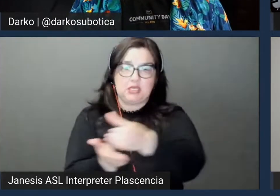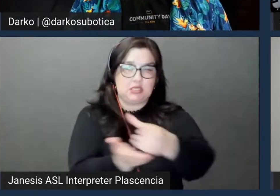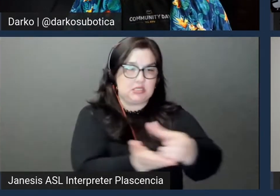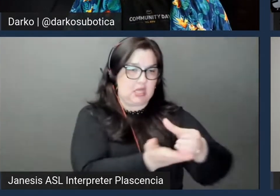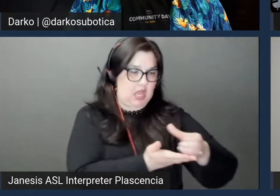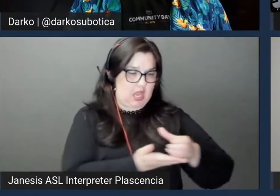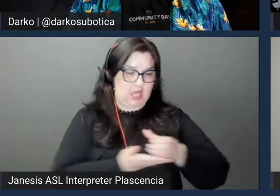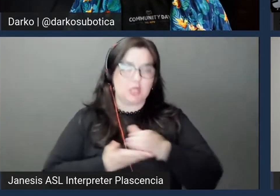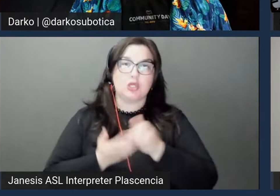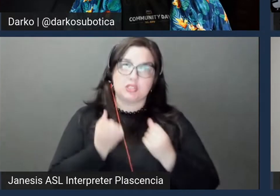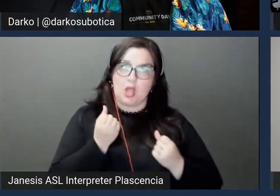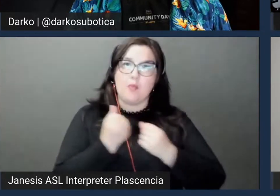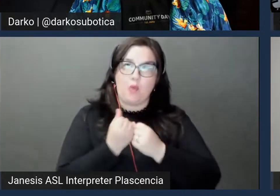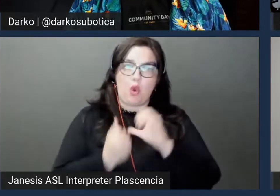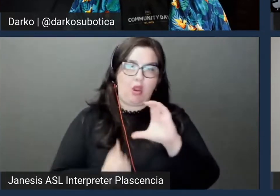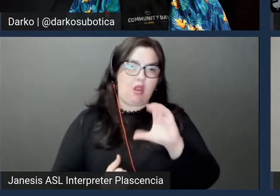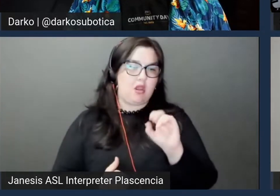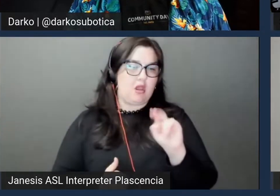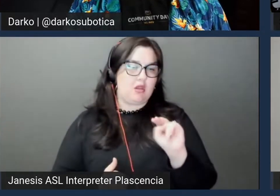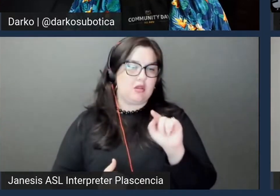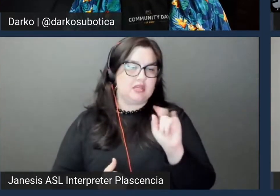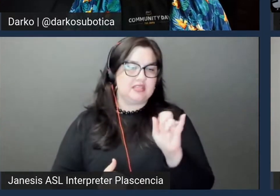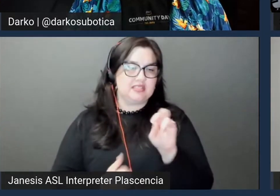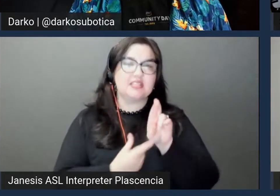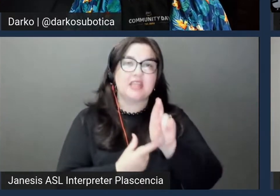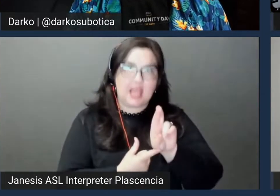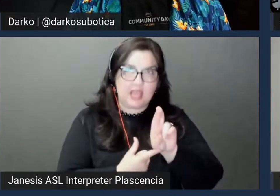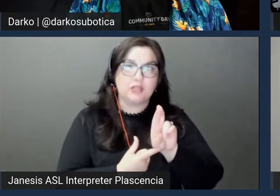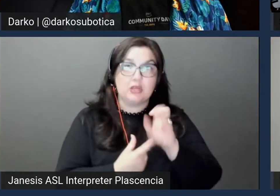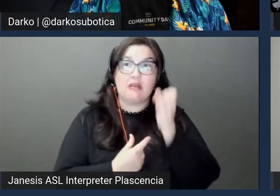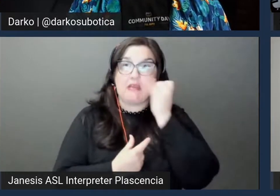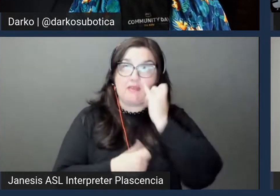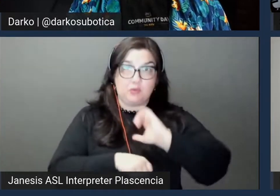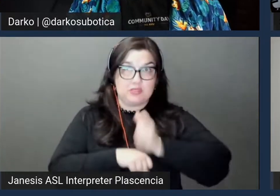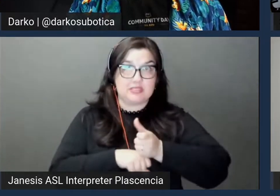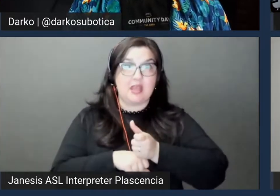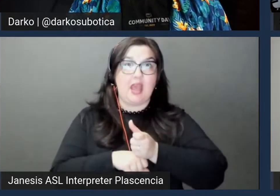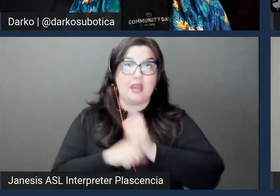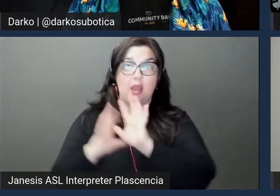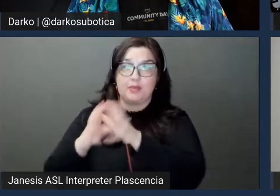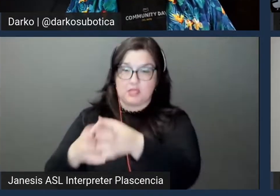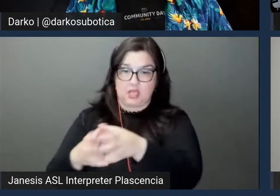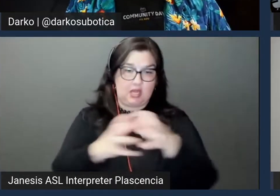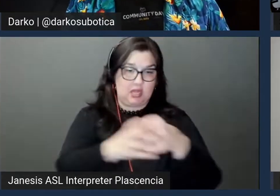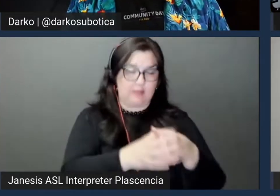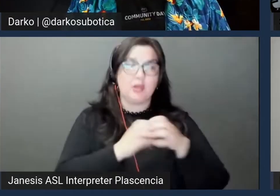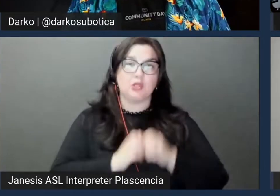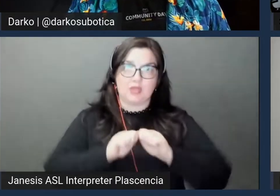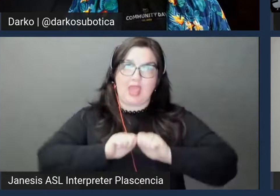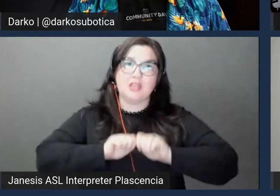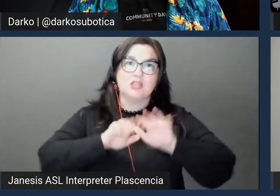So as long as your computer vision application is containerized, you can deploy it on top of Panorama. The other thing we require is that